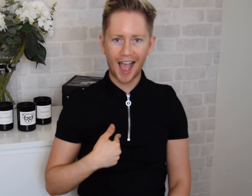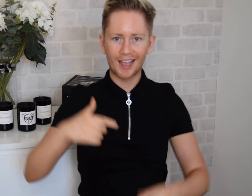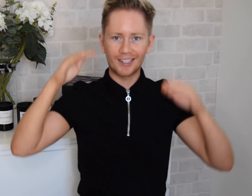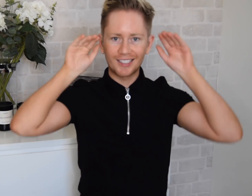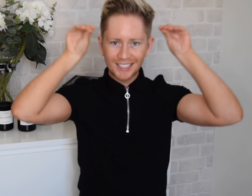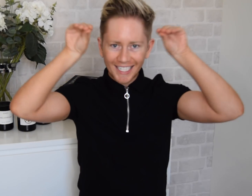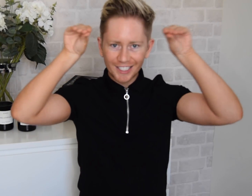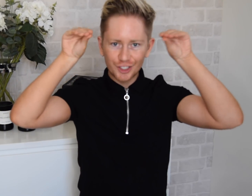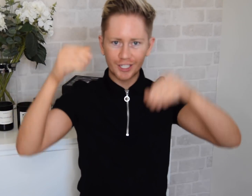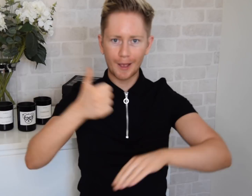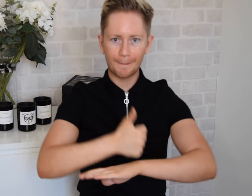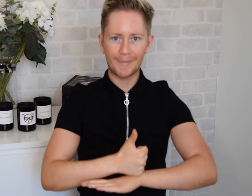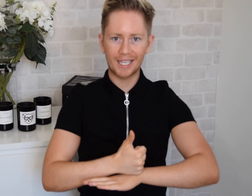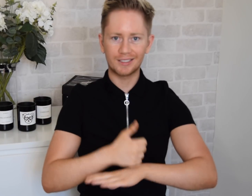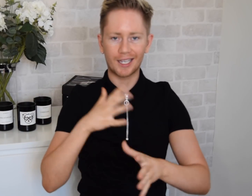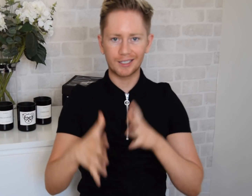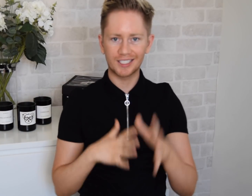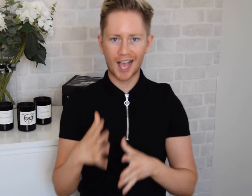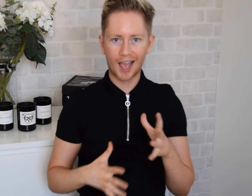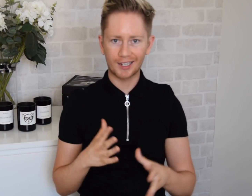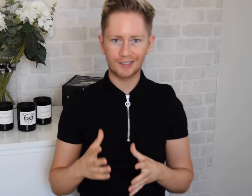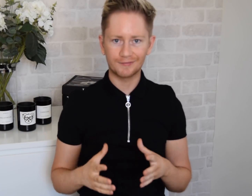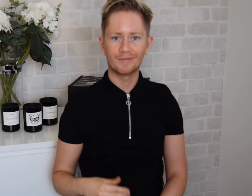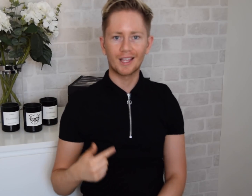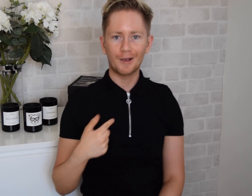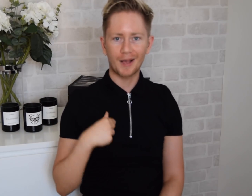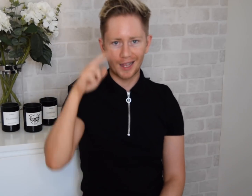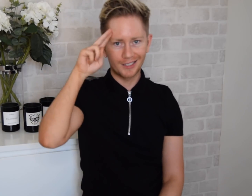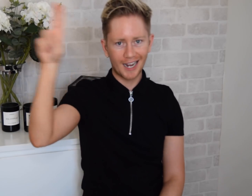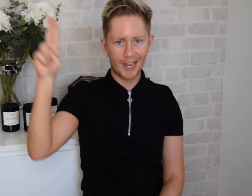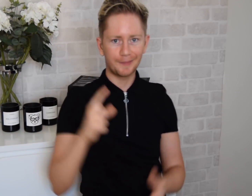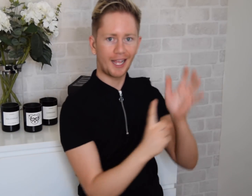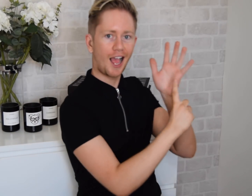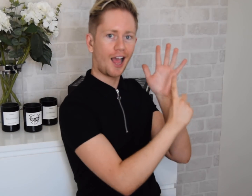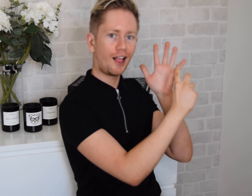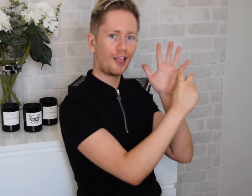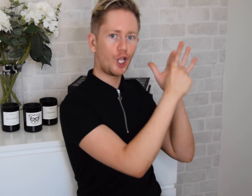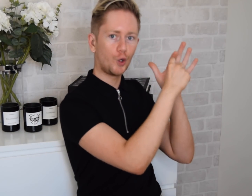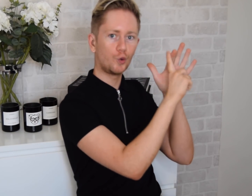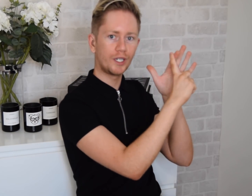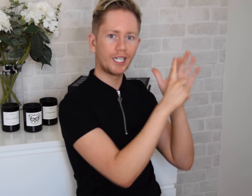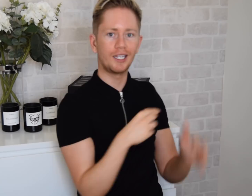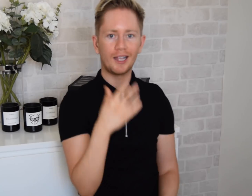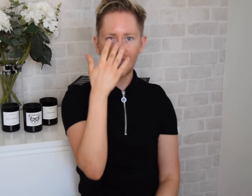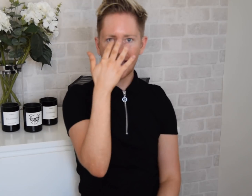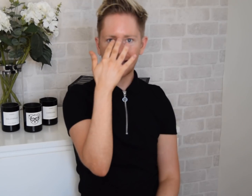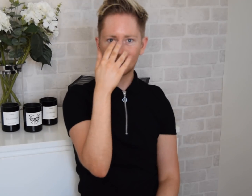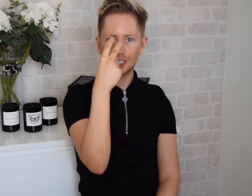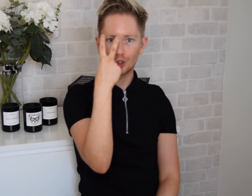I'll be teaching basic sign My name is Luke How old?